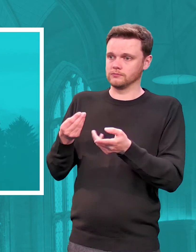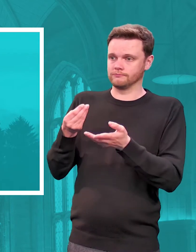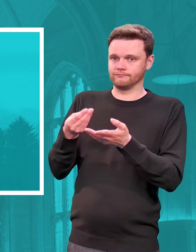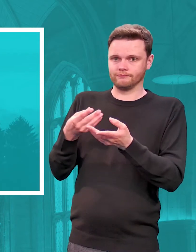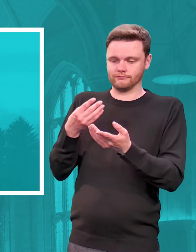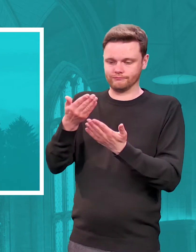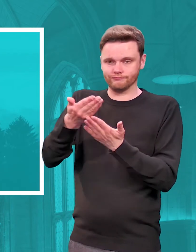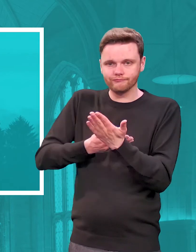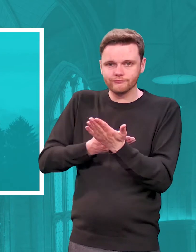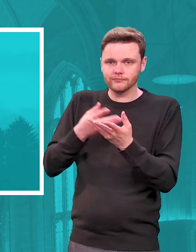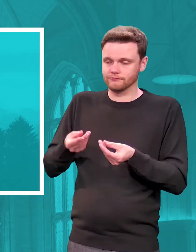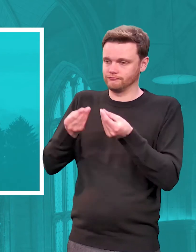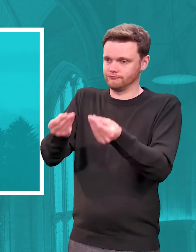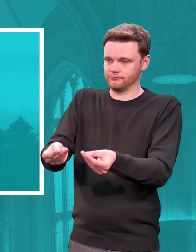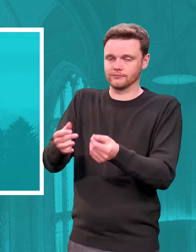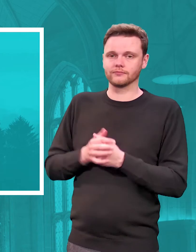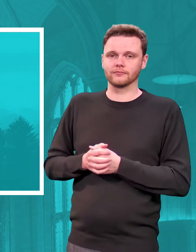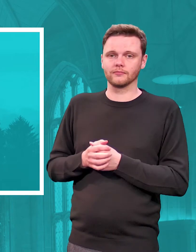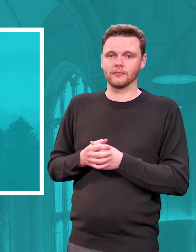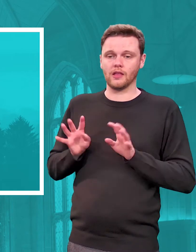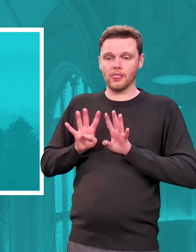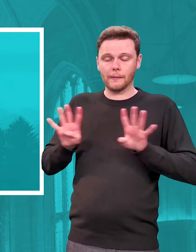The Committee is, however, not arguing for it.